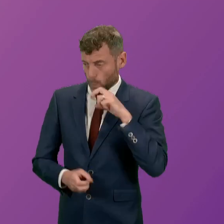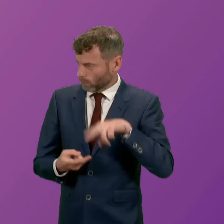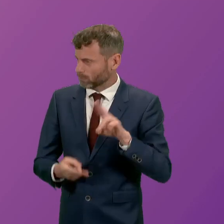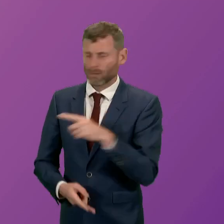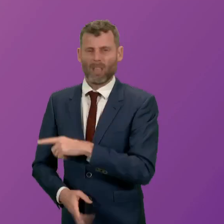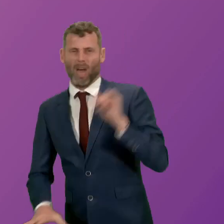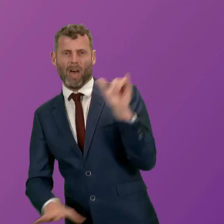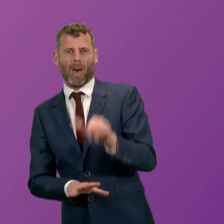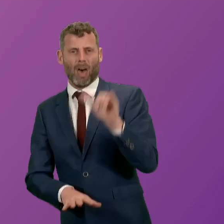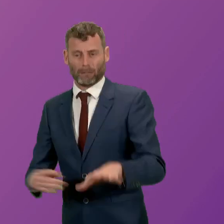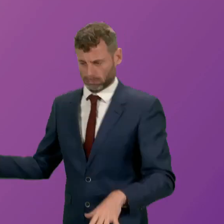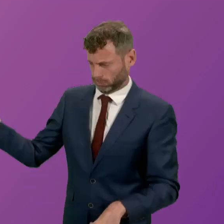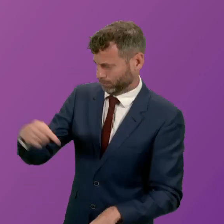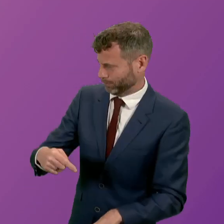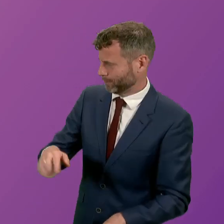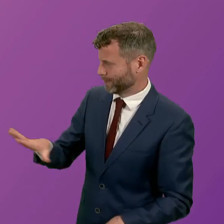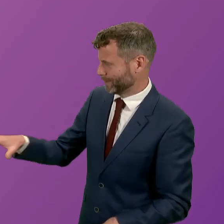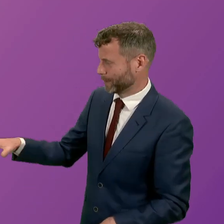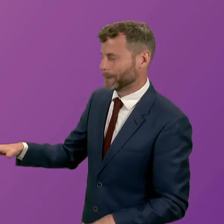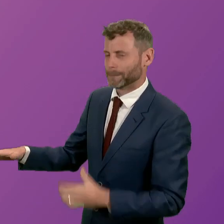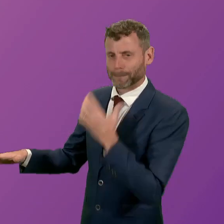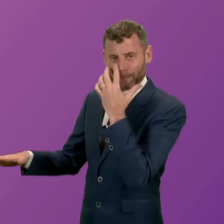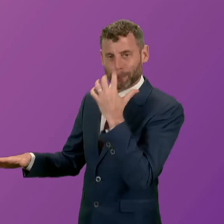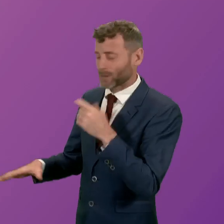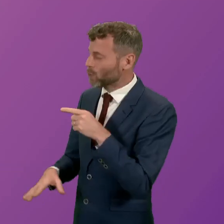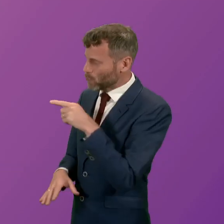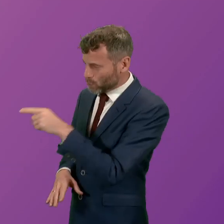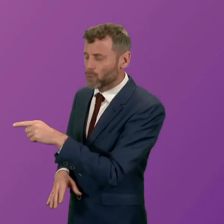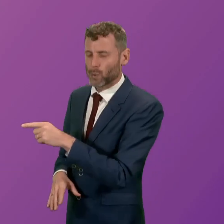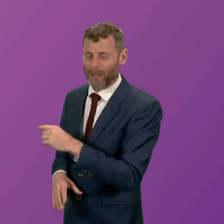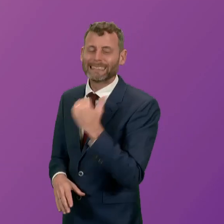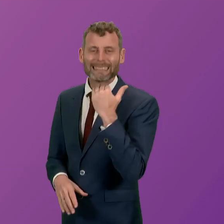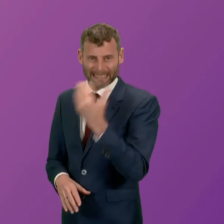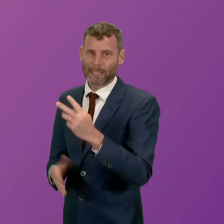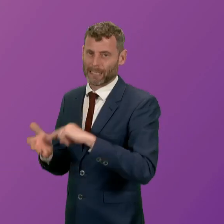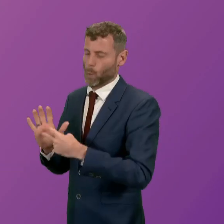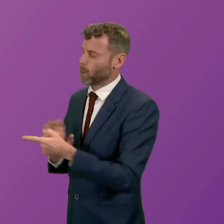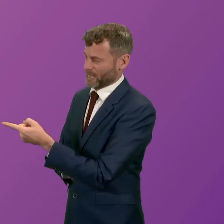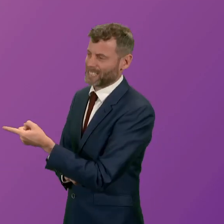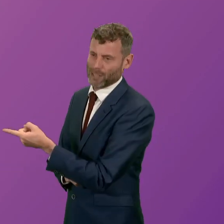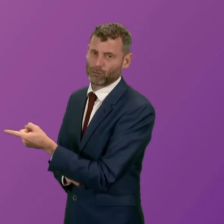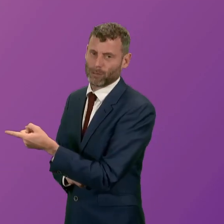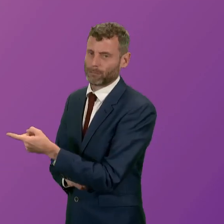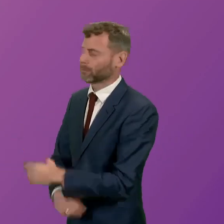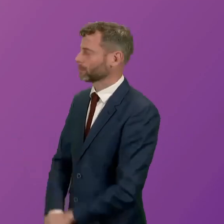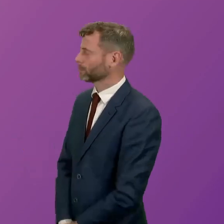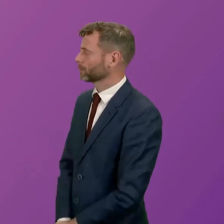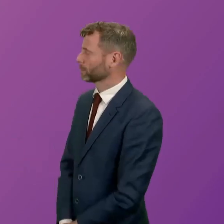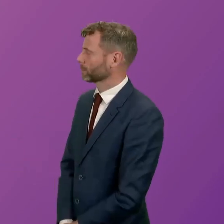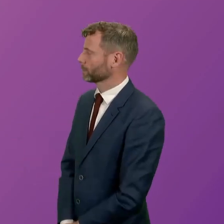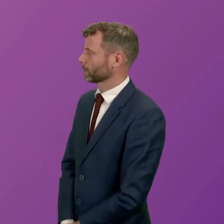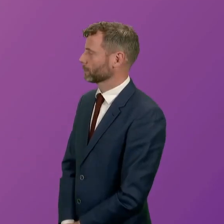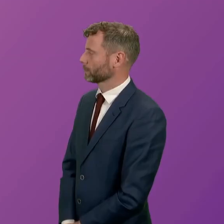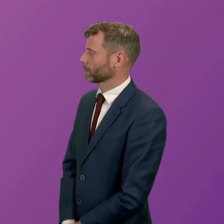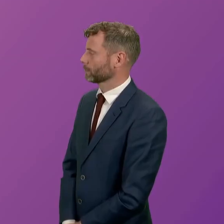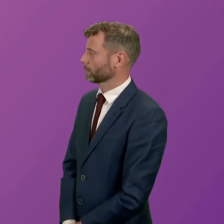to amaze me how low the Conservative Party will stoop. It is a disgusting organisation.